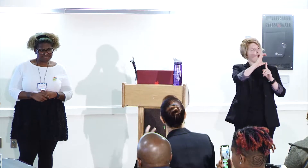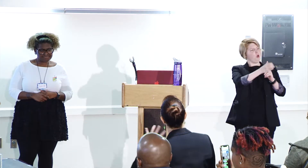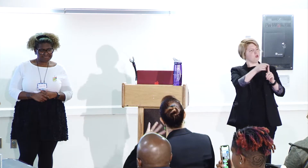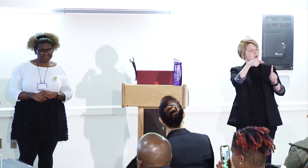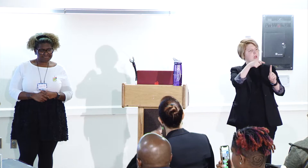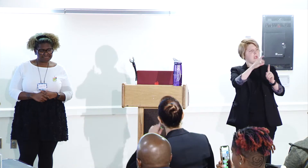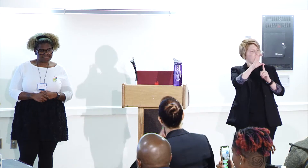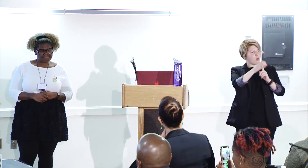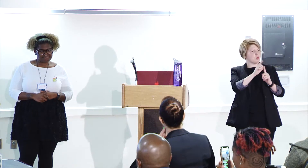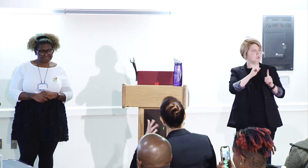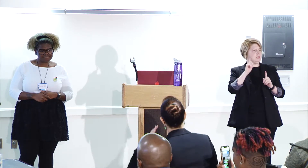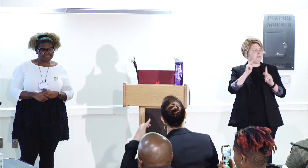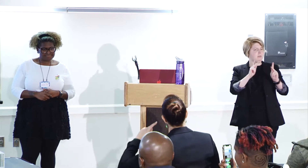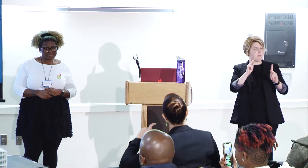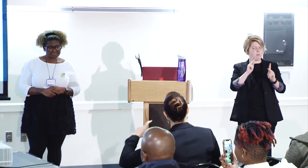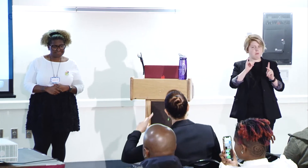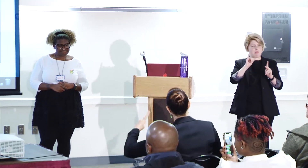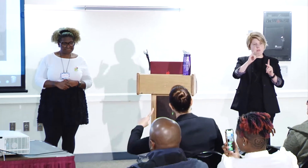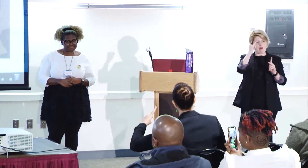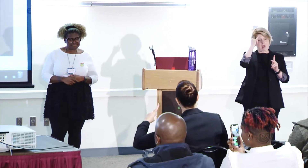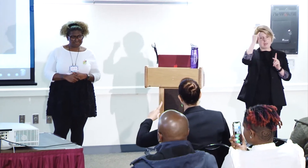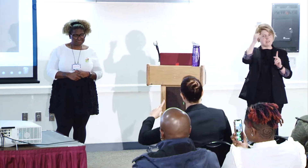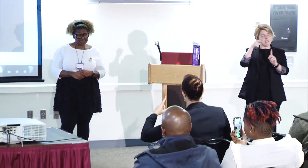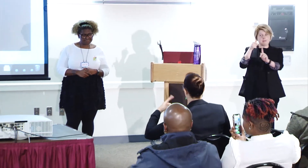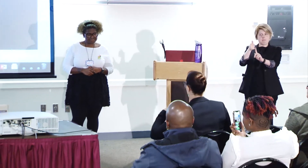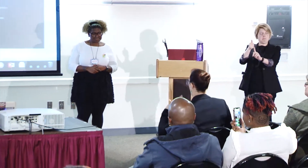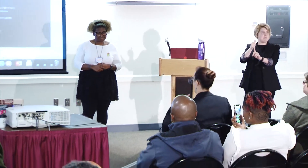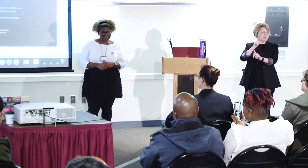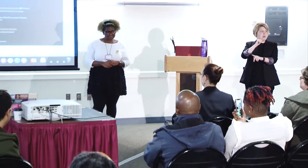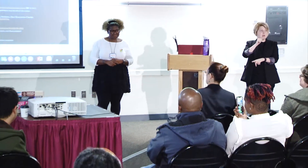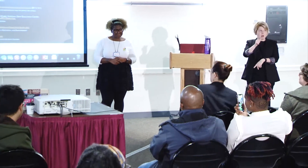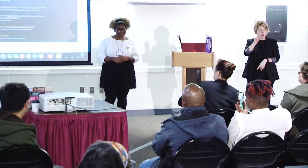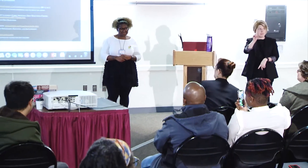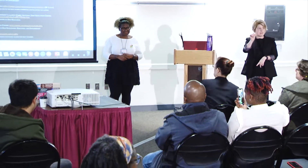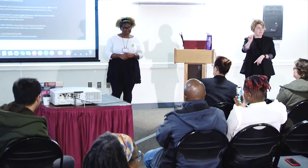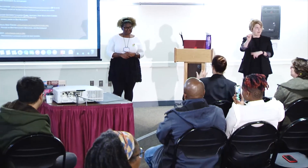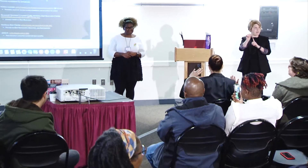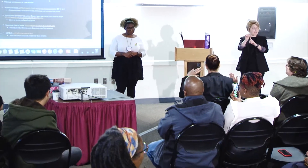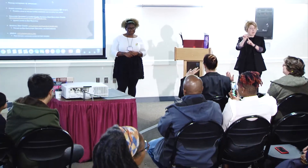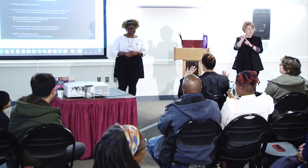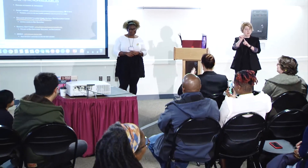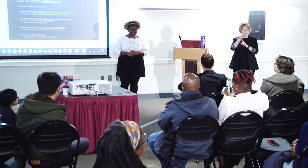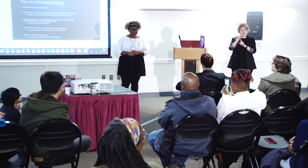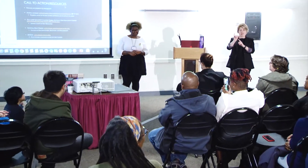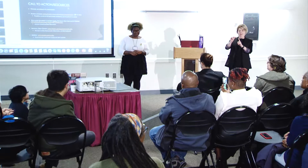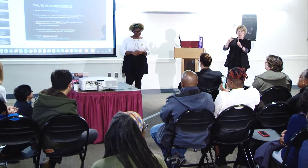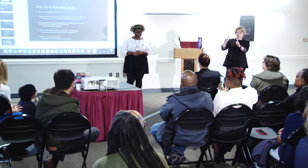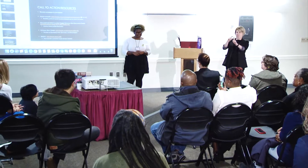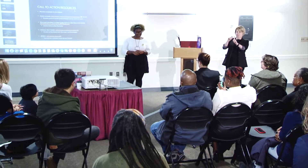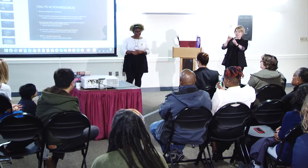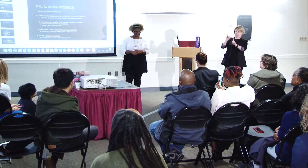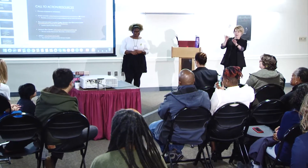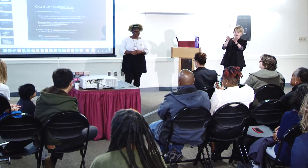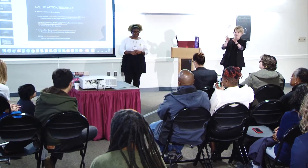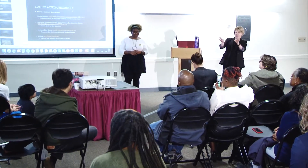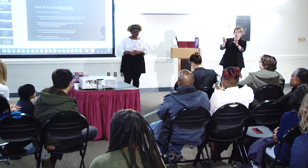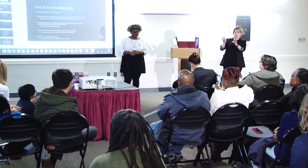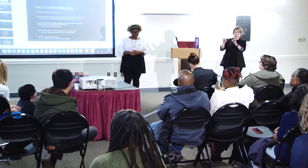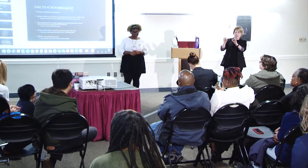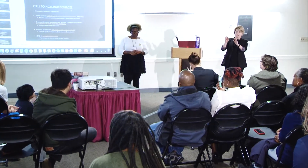is the idea of deafness as not being a disability at all, rejecting the language of disability, and saying that being deaf means that you